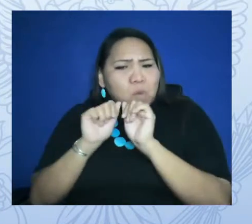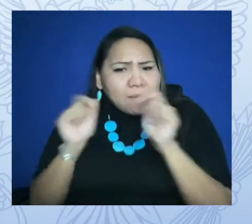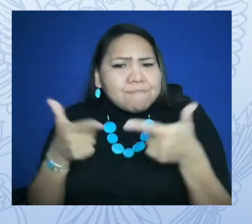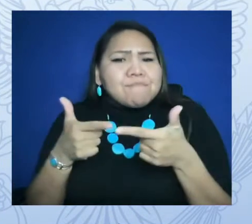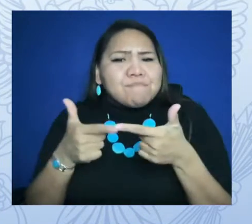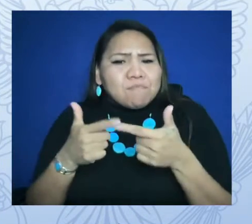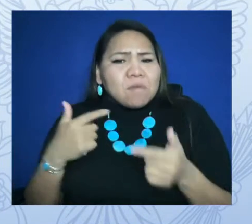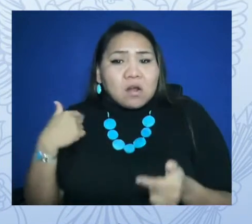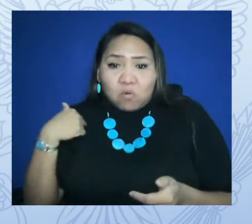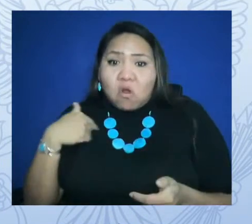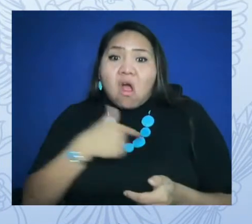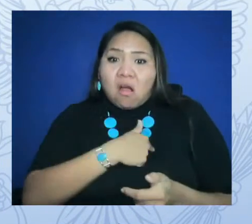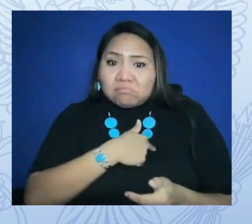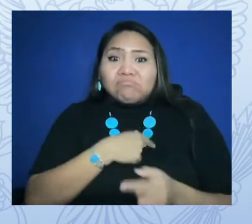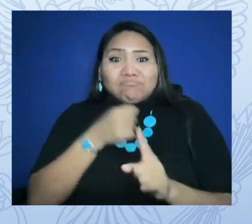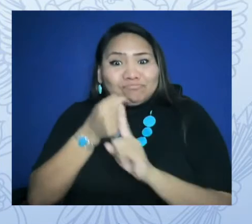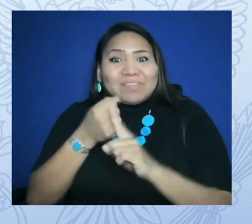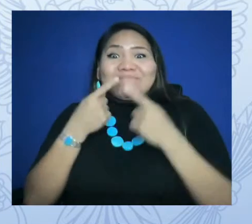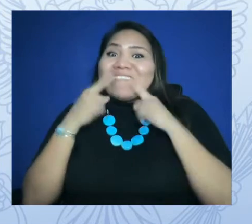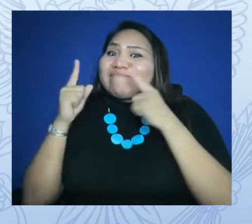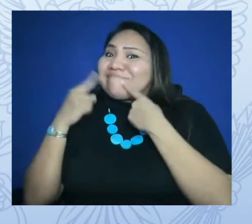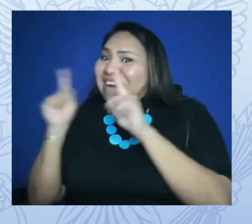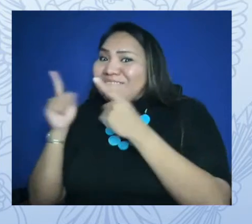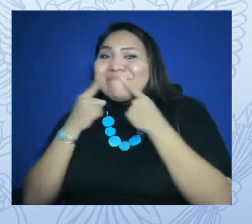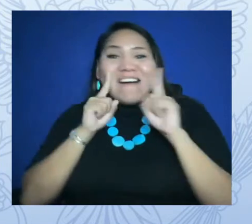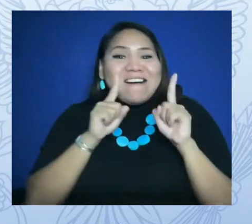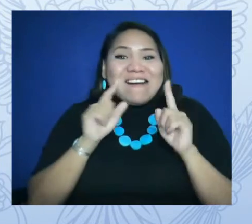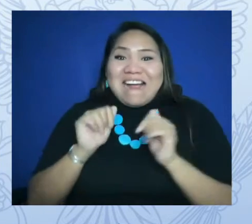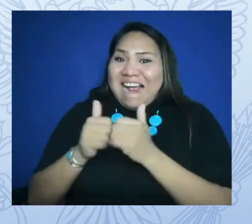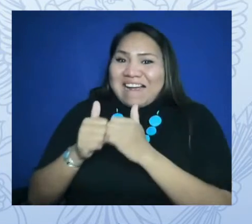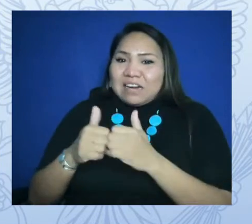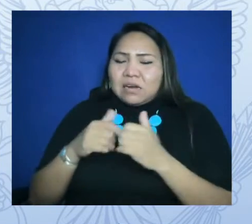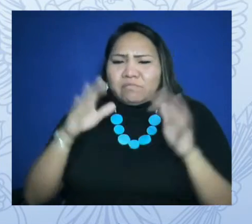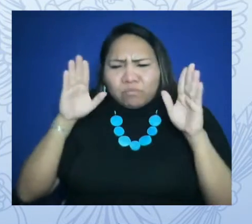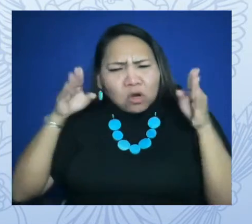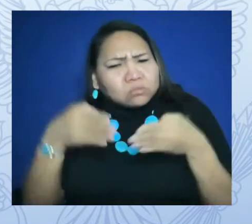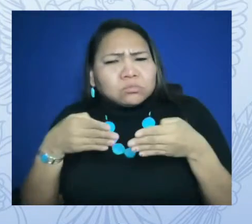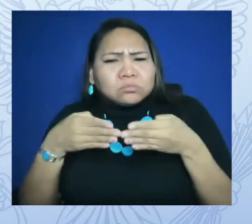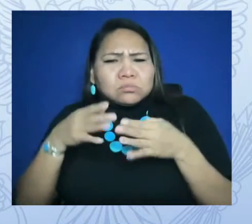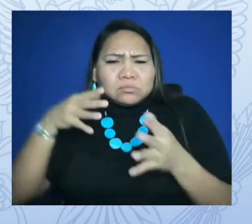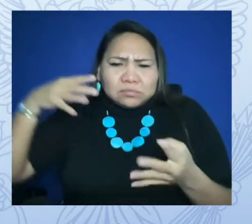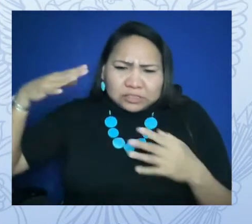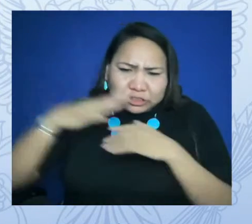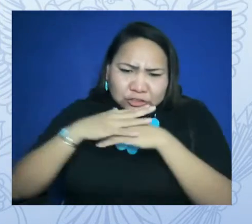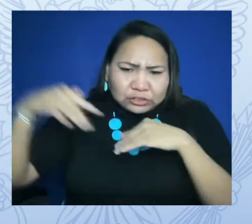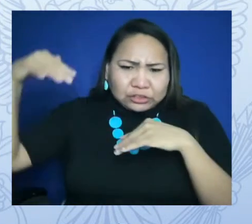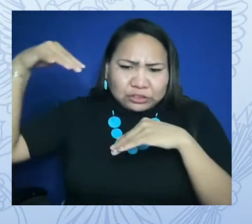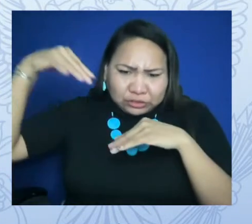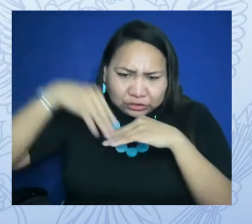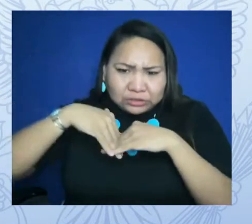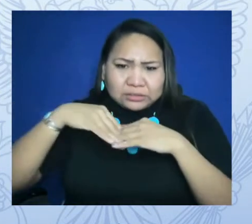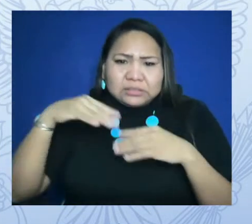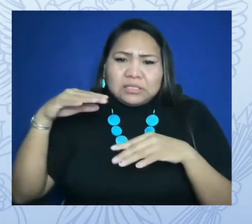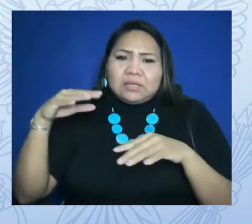by centering indigenous knowledge, uplifting nature based solutions, and addressing the harms of our past.